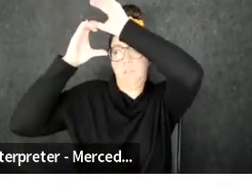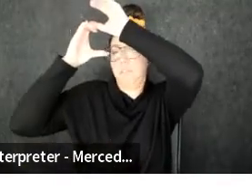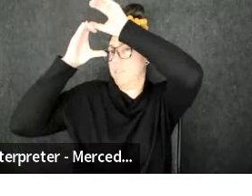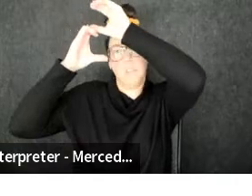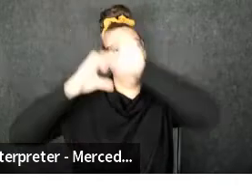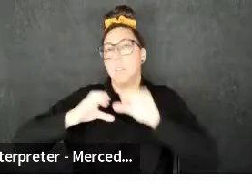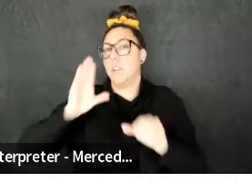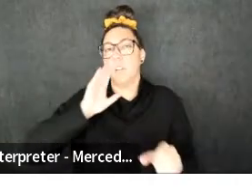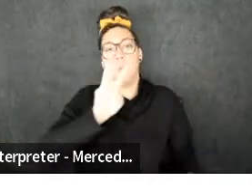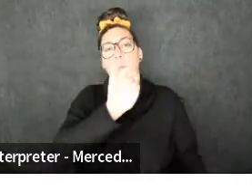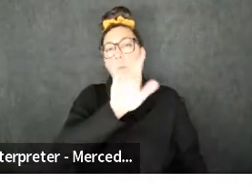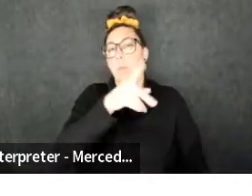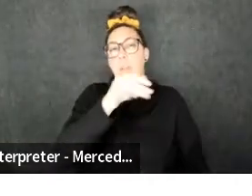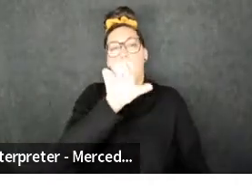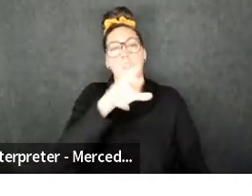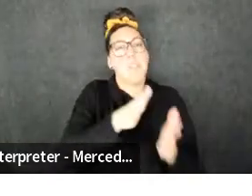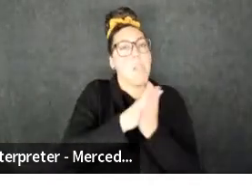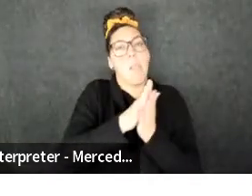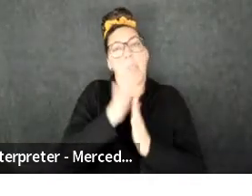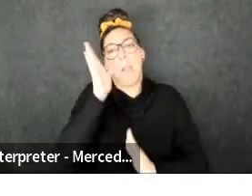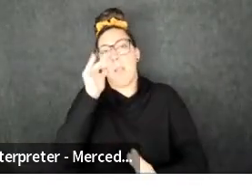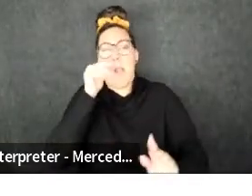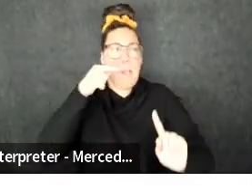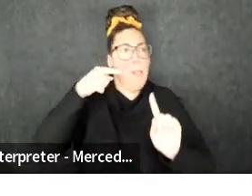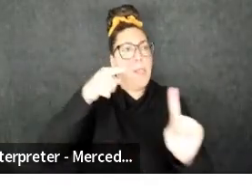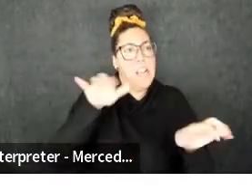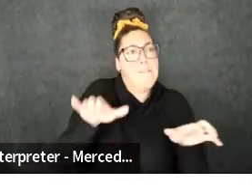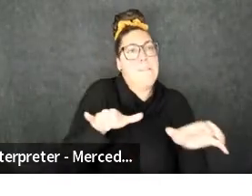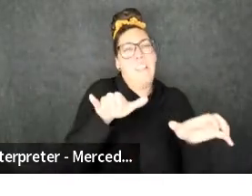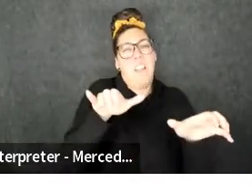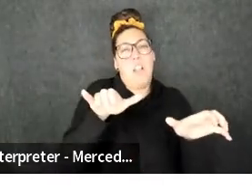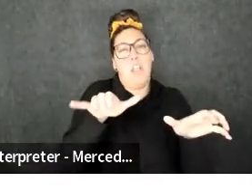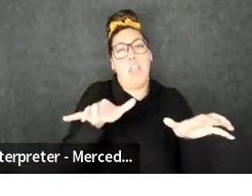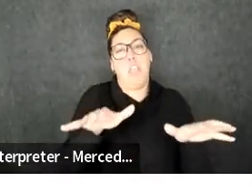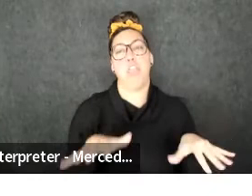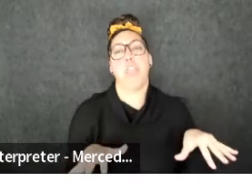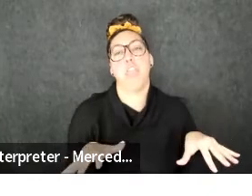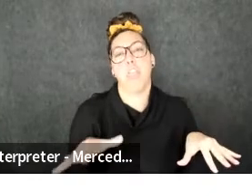That motivation to just sort of go through the barriers and not there's going to be a lot of barriers.